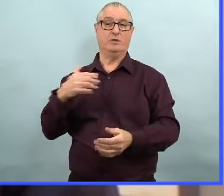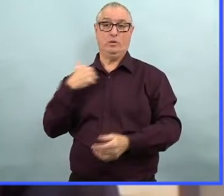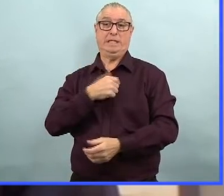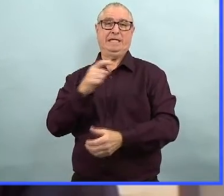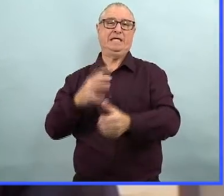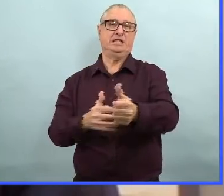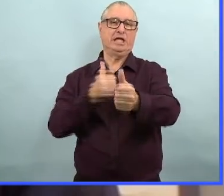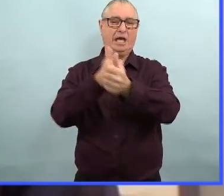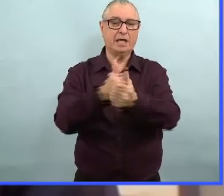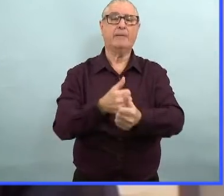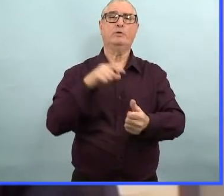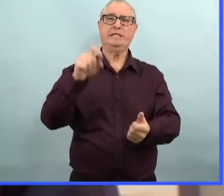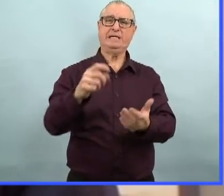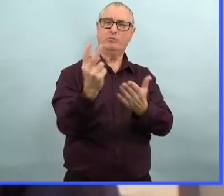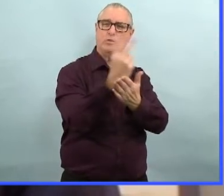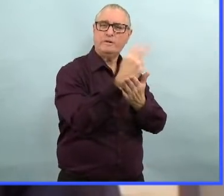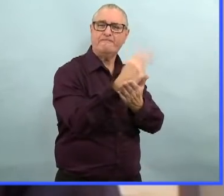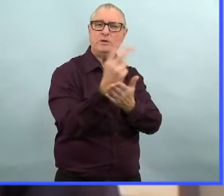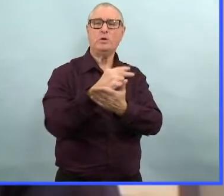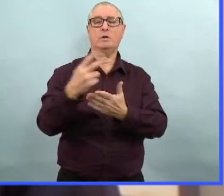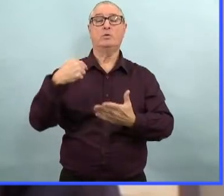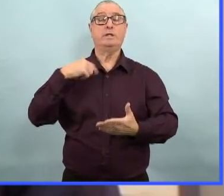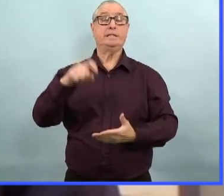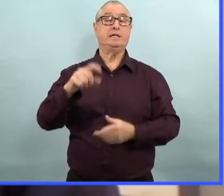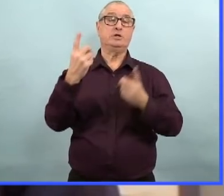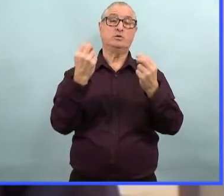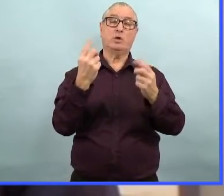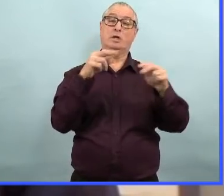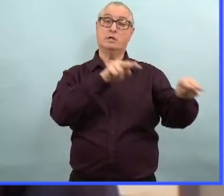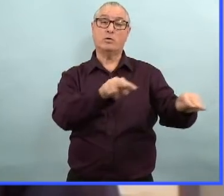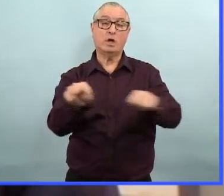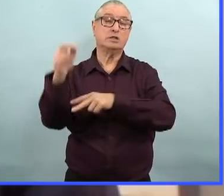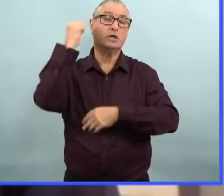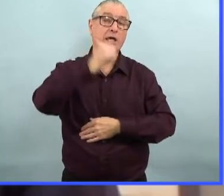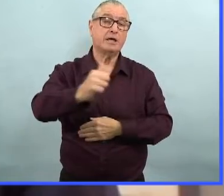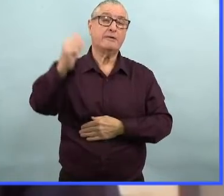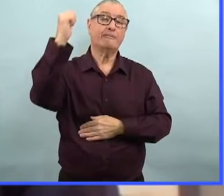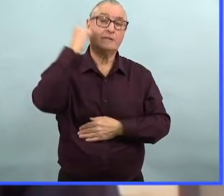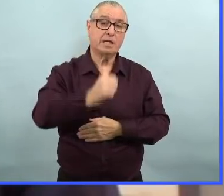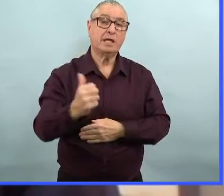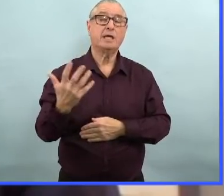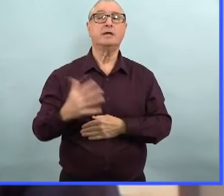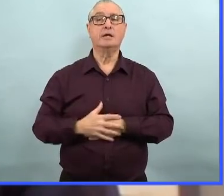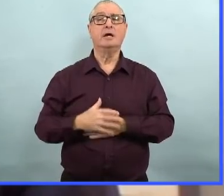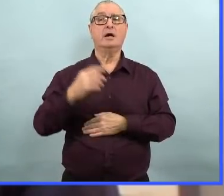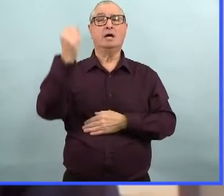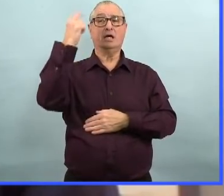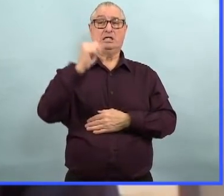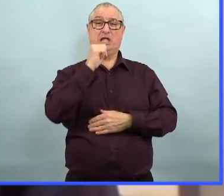you know daily but it's uh uh to think that it's just a black or white um answer on on